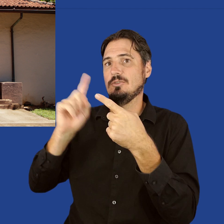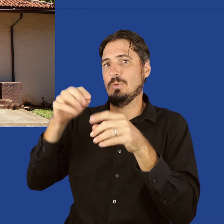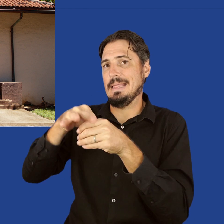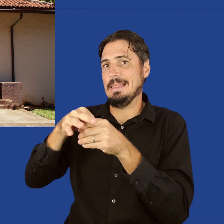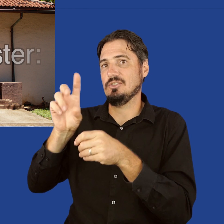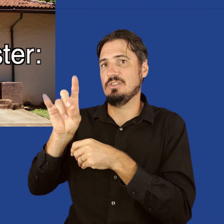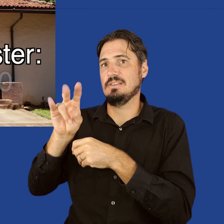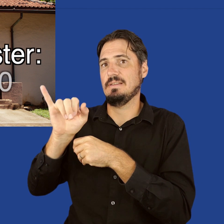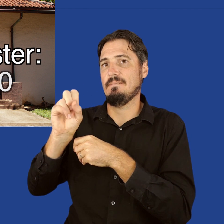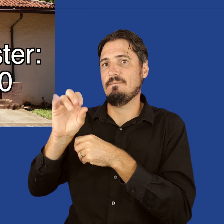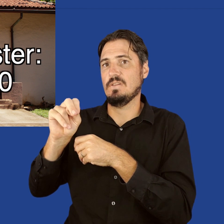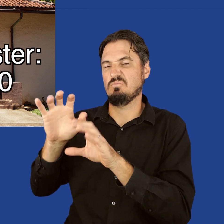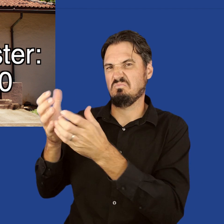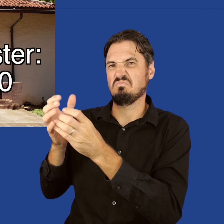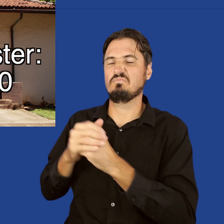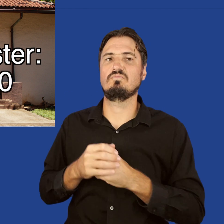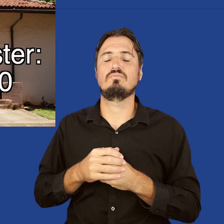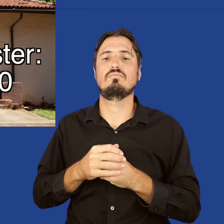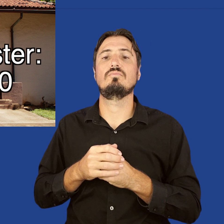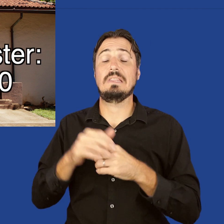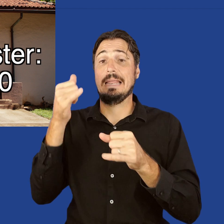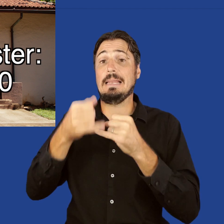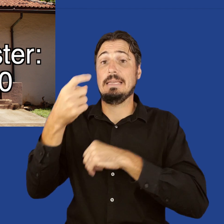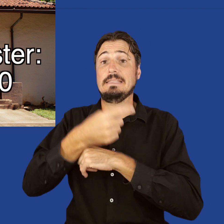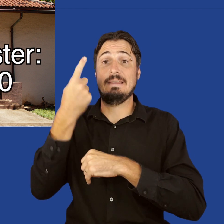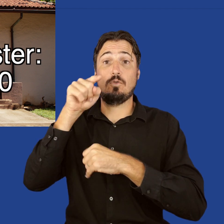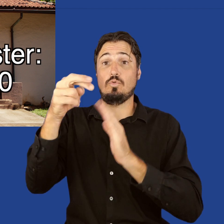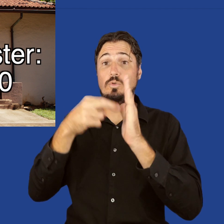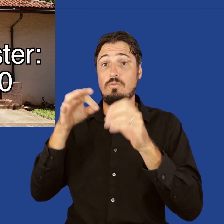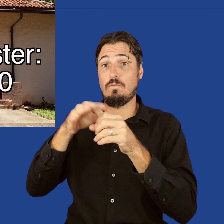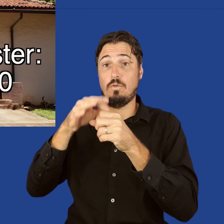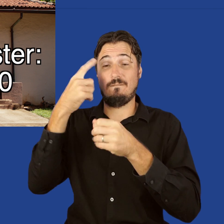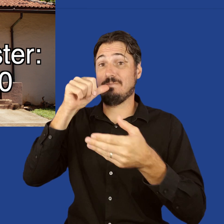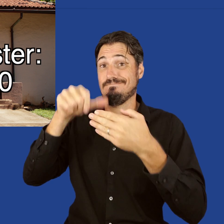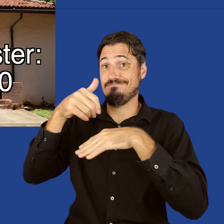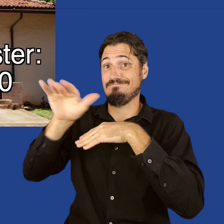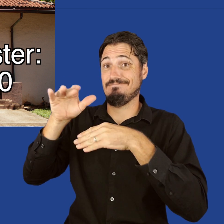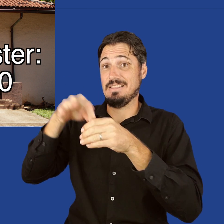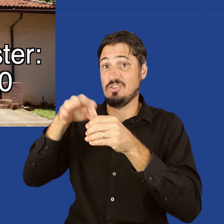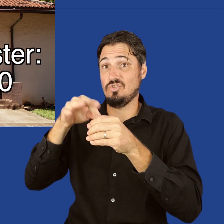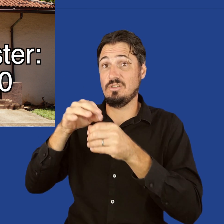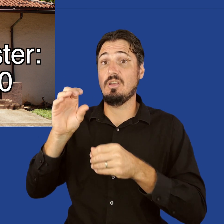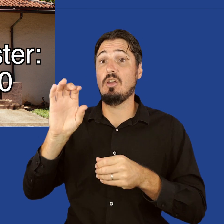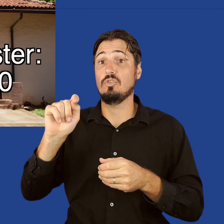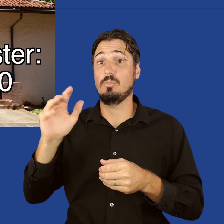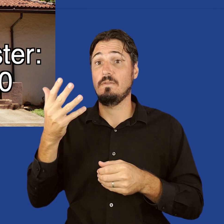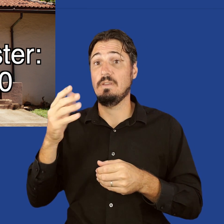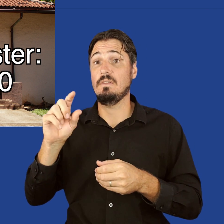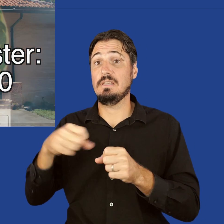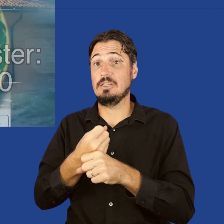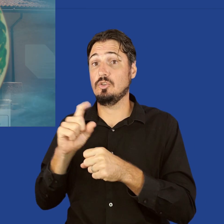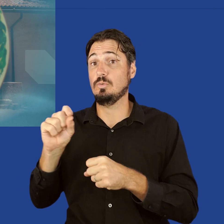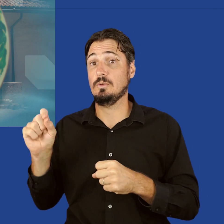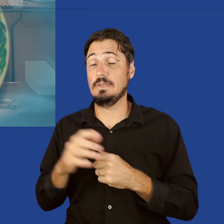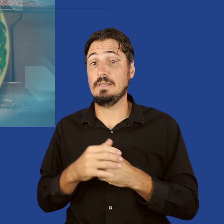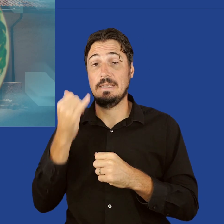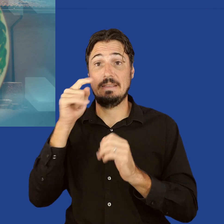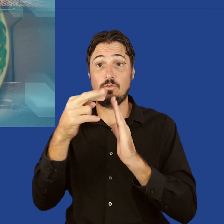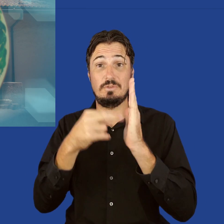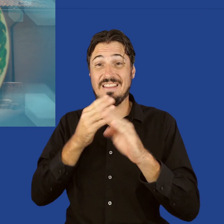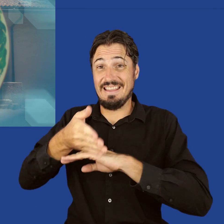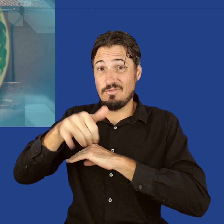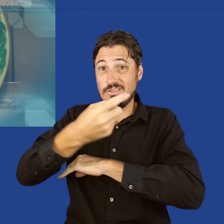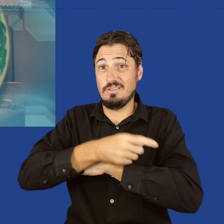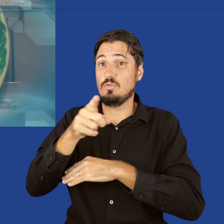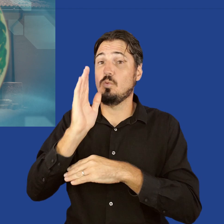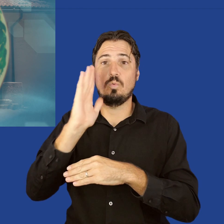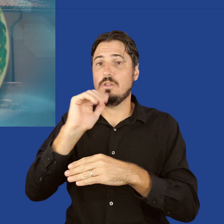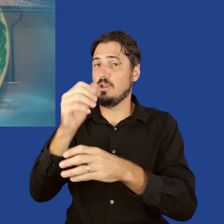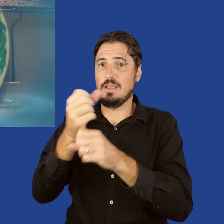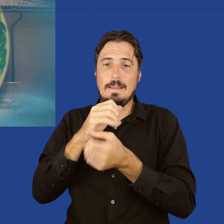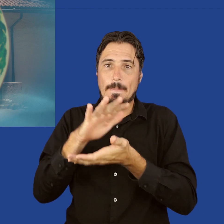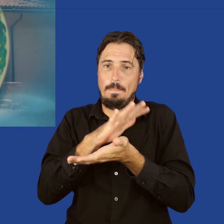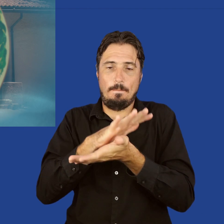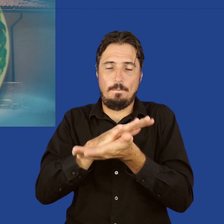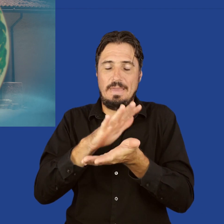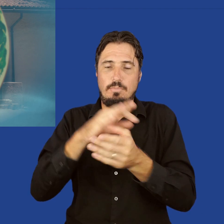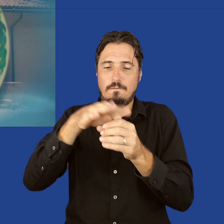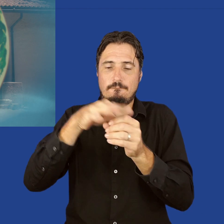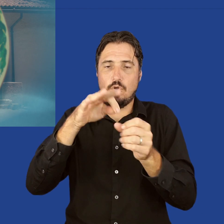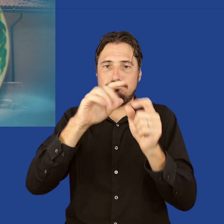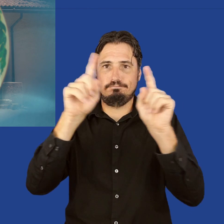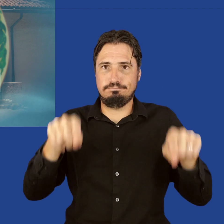The deadline to register to vote for the 2020 mail-in General Election is October 5, 2020. If you register after that date, you will not receive a ballot by mail and must appear in-person at the voter